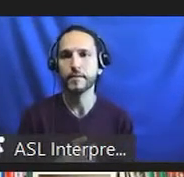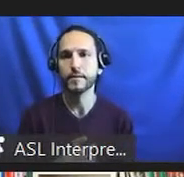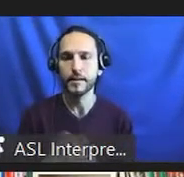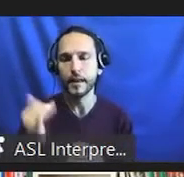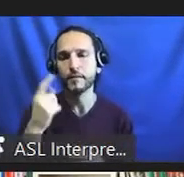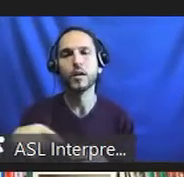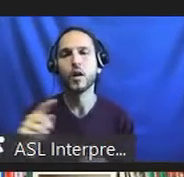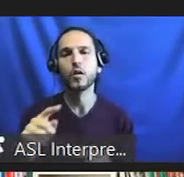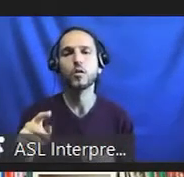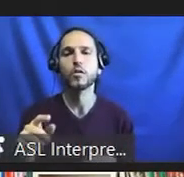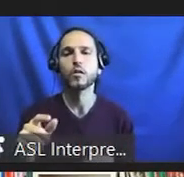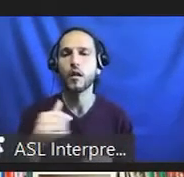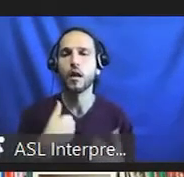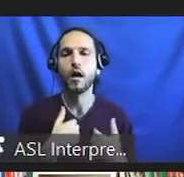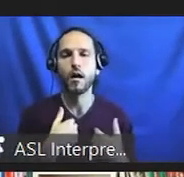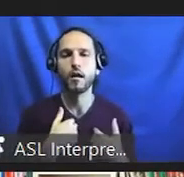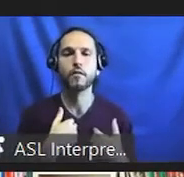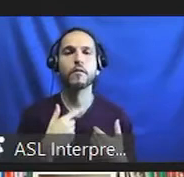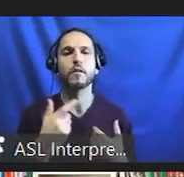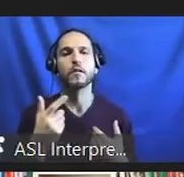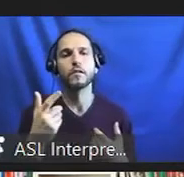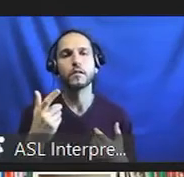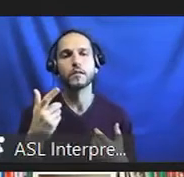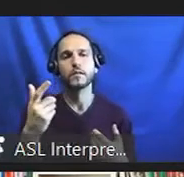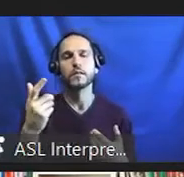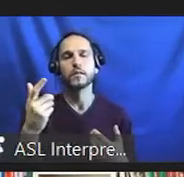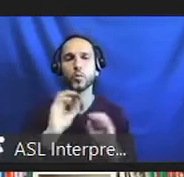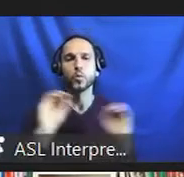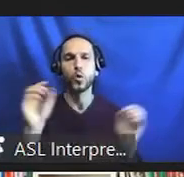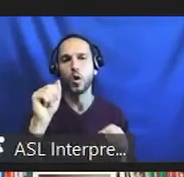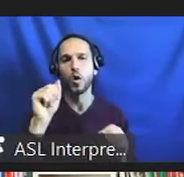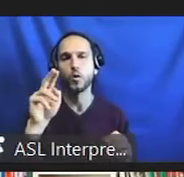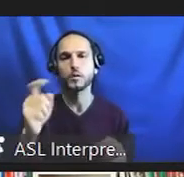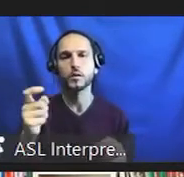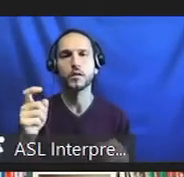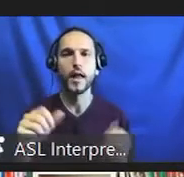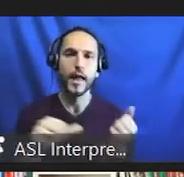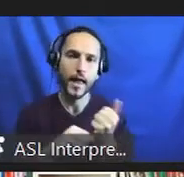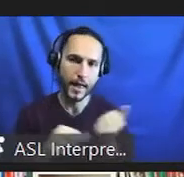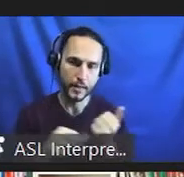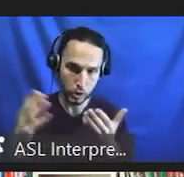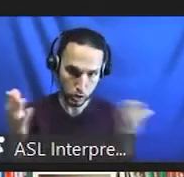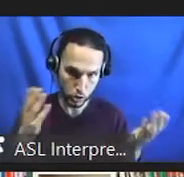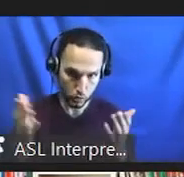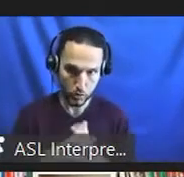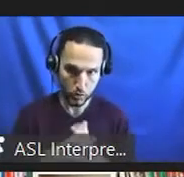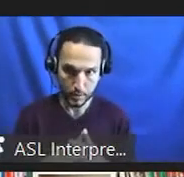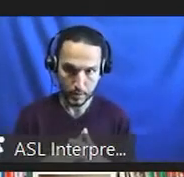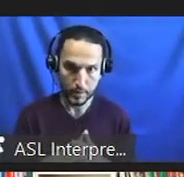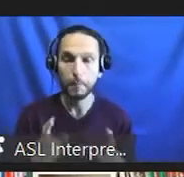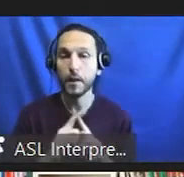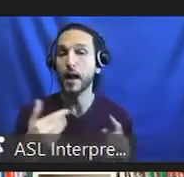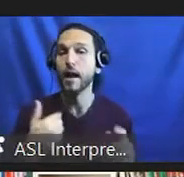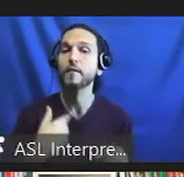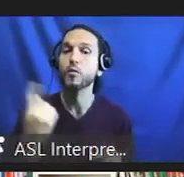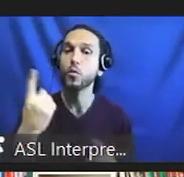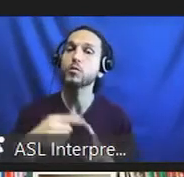or because of the absence of auxiliary aids and services. That makes sense. However, there's an exception to that.